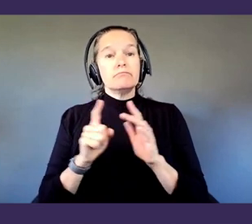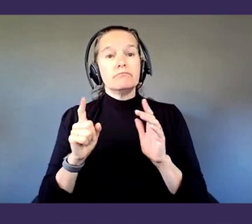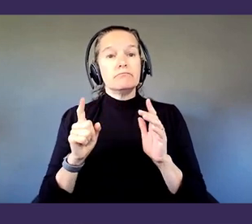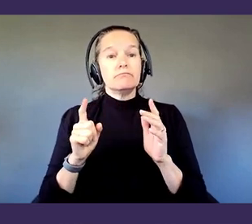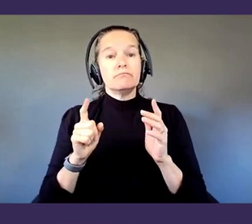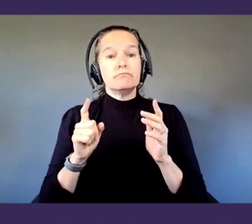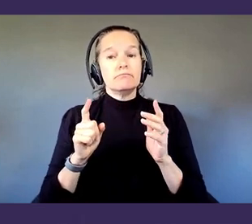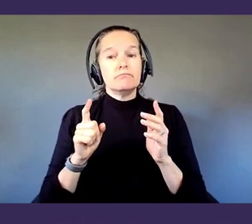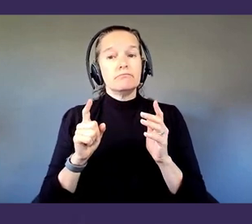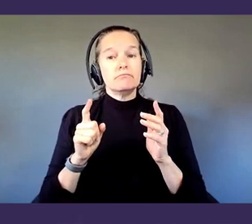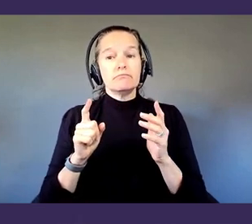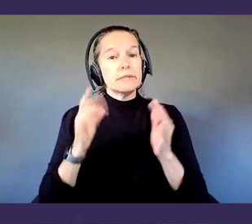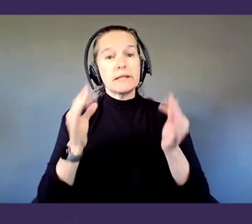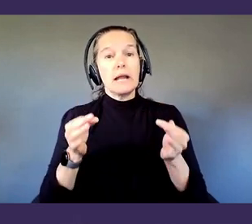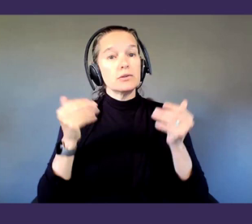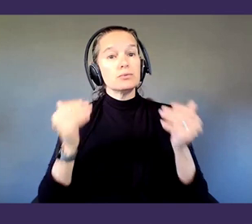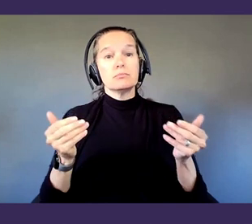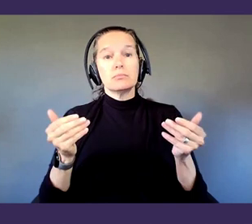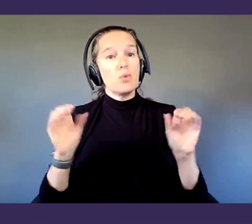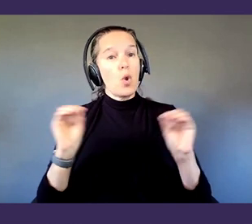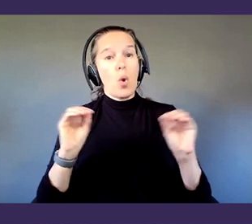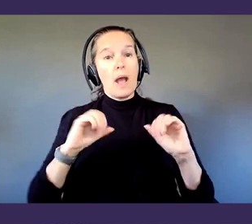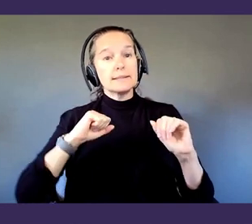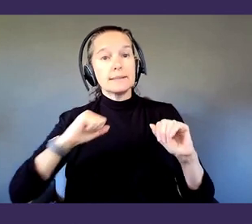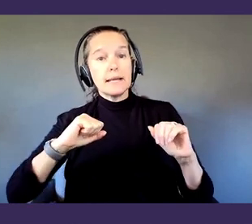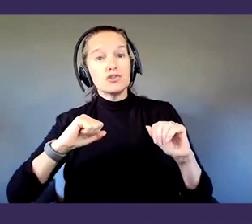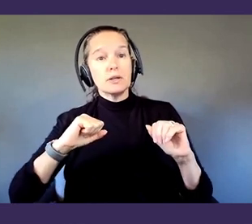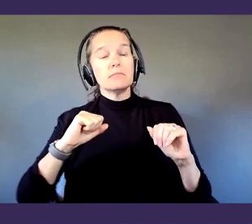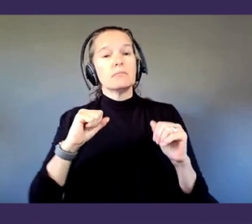And followed by the two in the middle, the two younger ones,